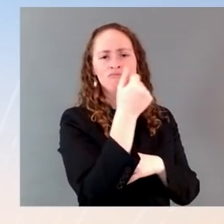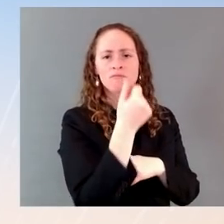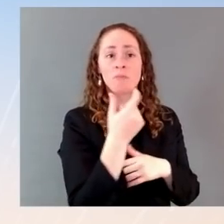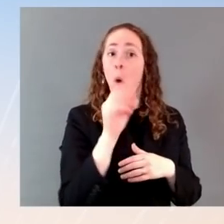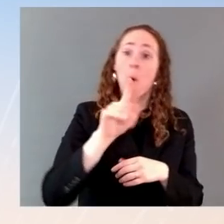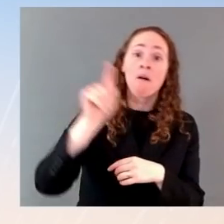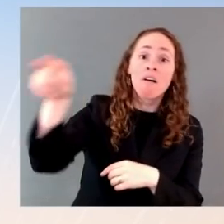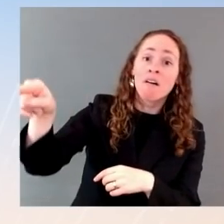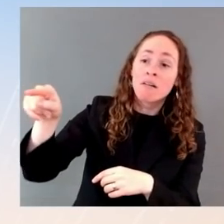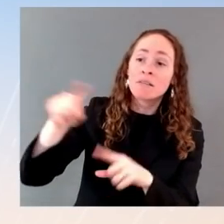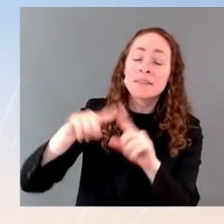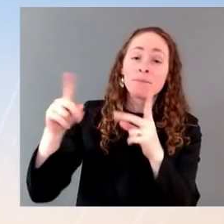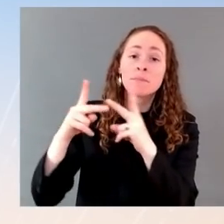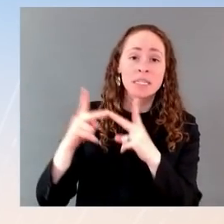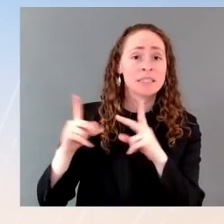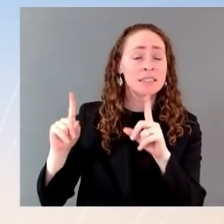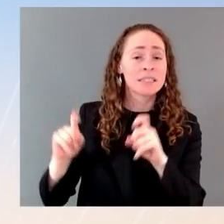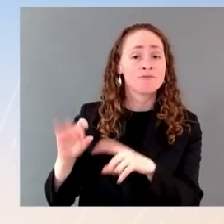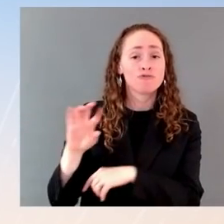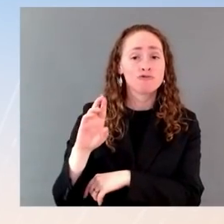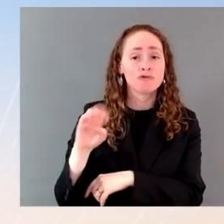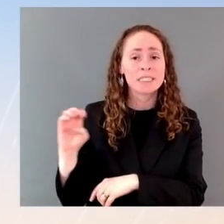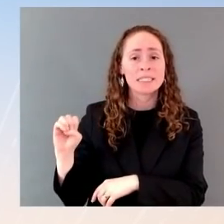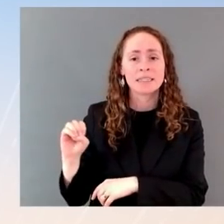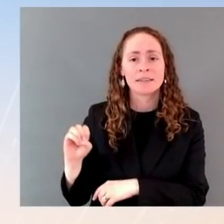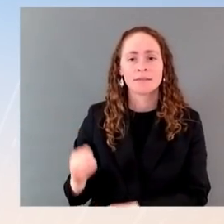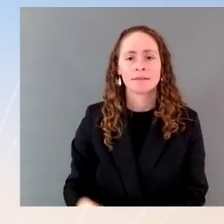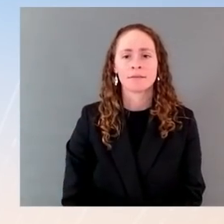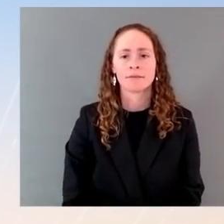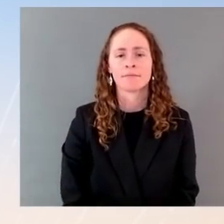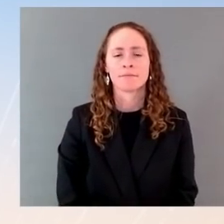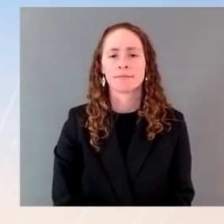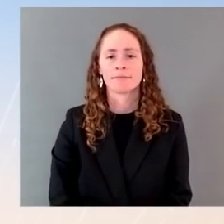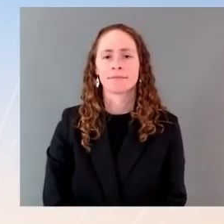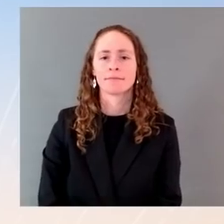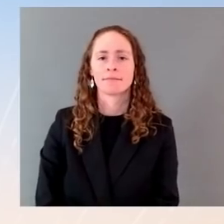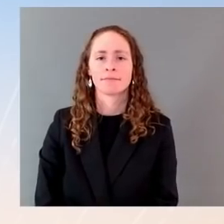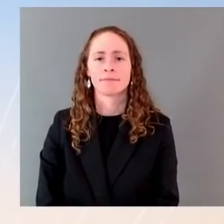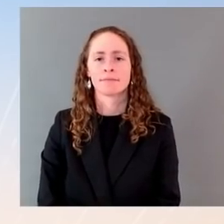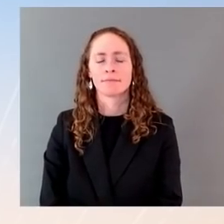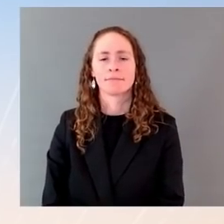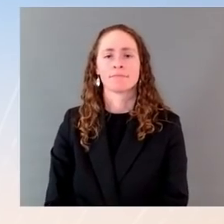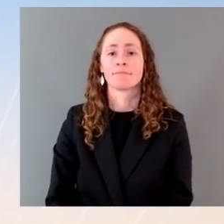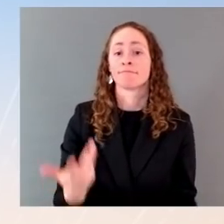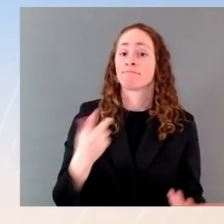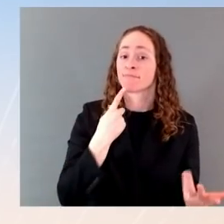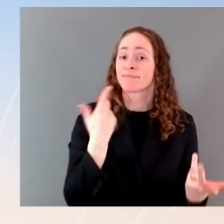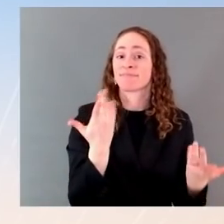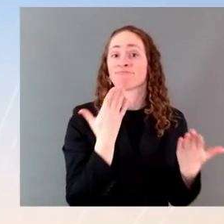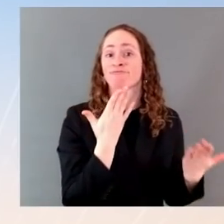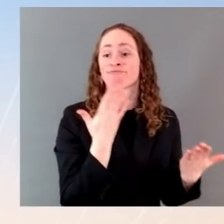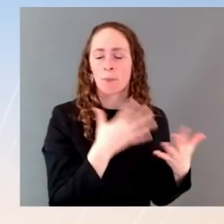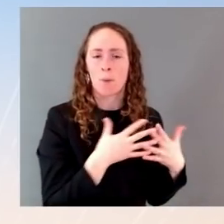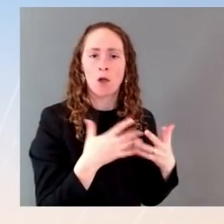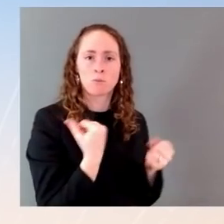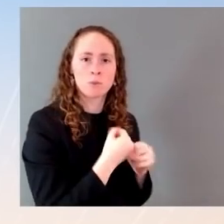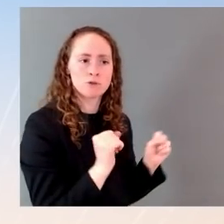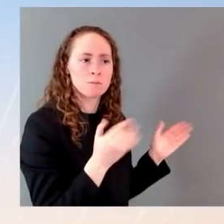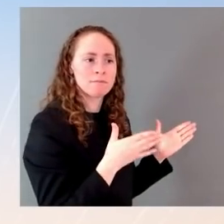invested it in hardest-hit areas -- $10 billion for schools -- to conduct testing, nearly $1 billion for rural clinics and hospitals.